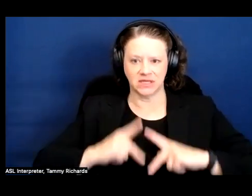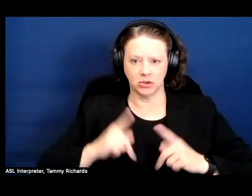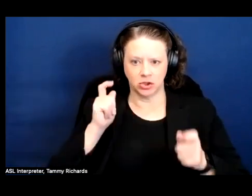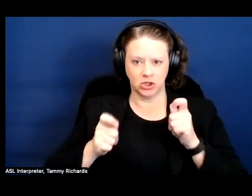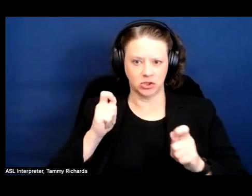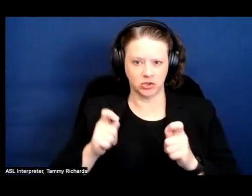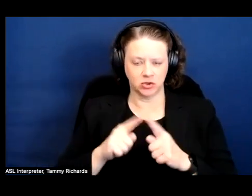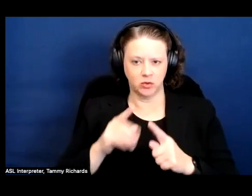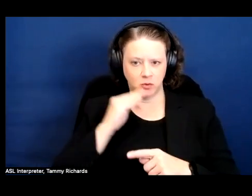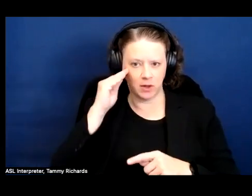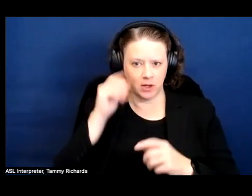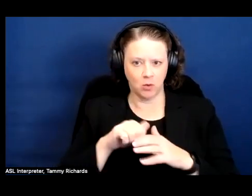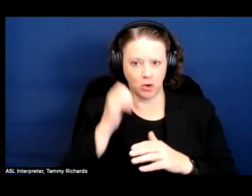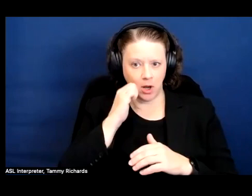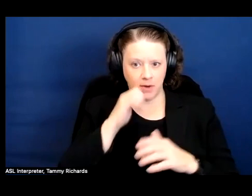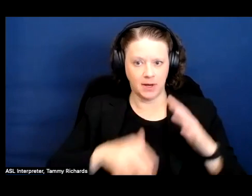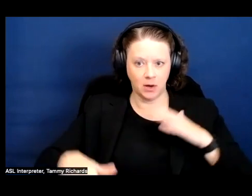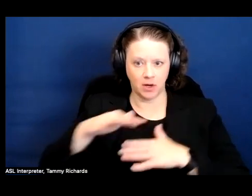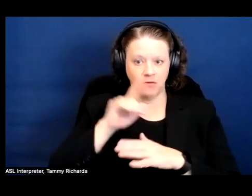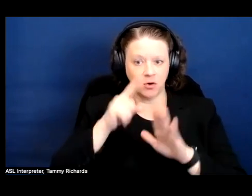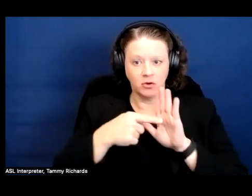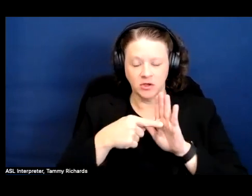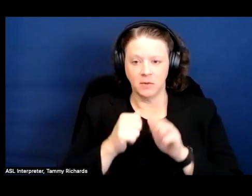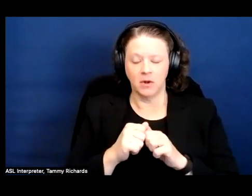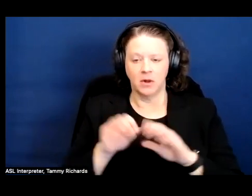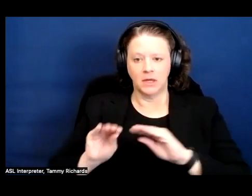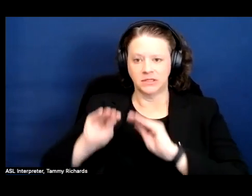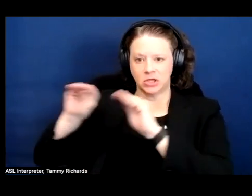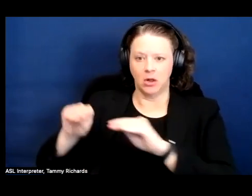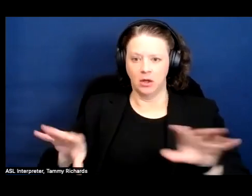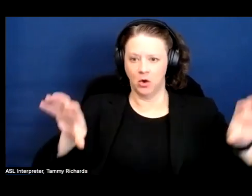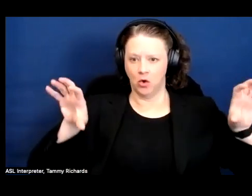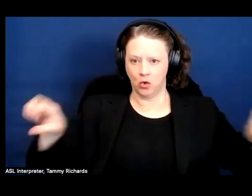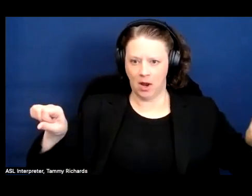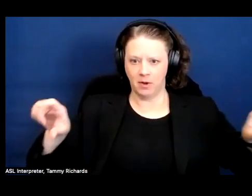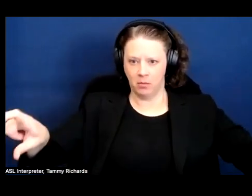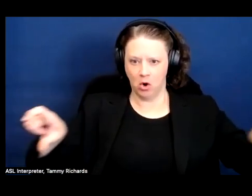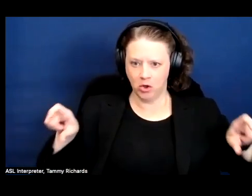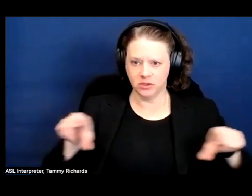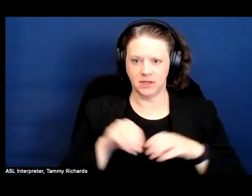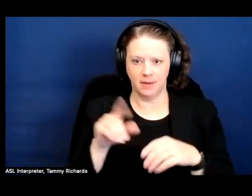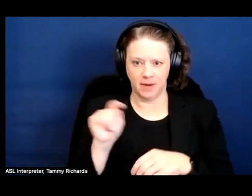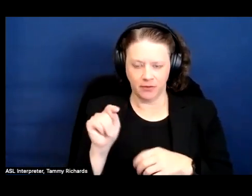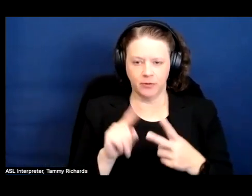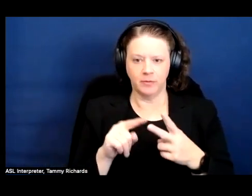and has flashbacks or panic attacks that make it difficult for them to enter dark rooms